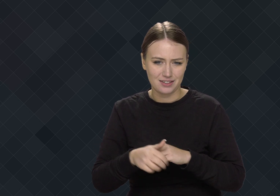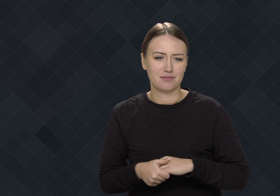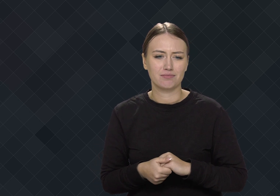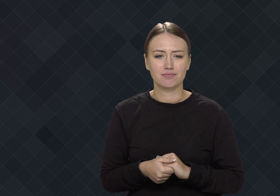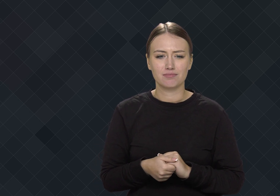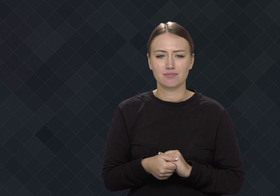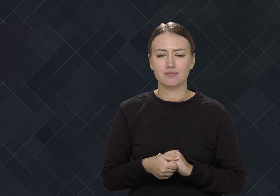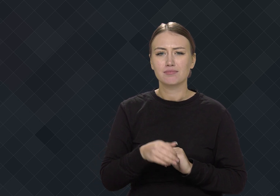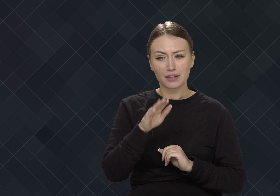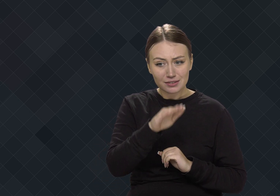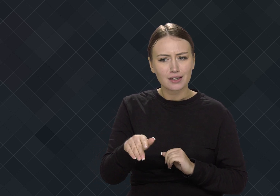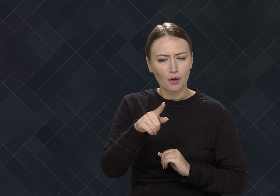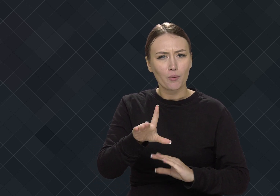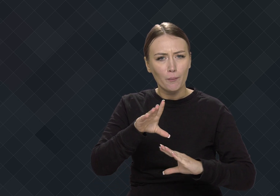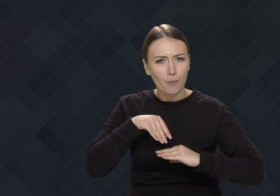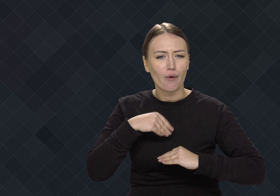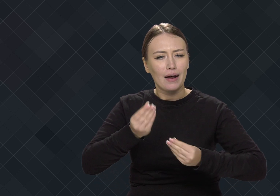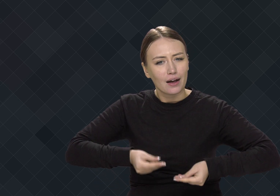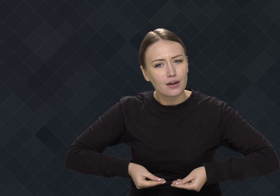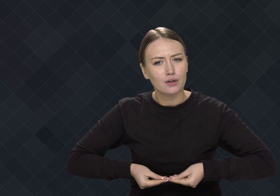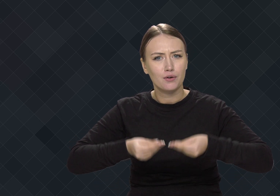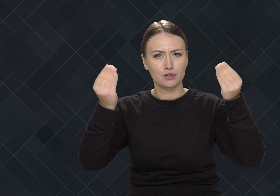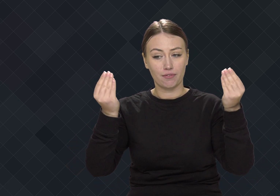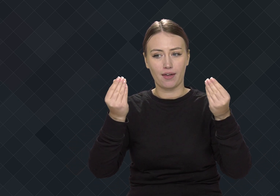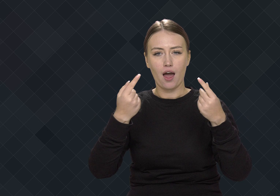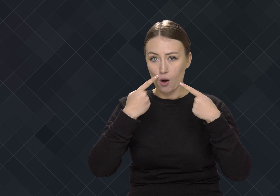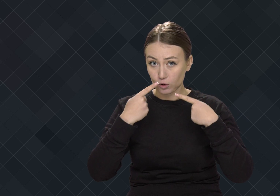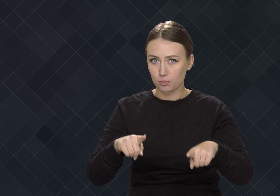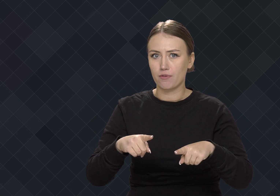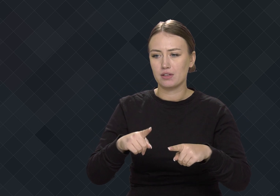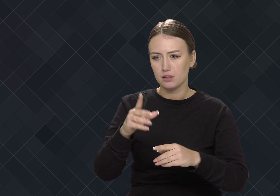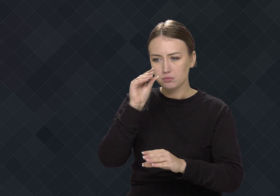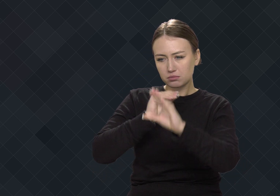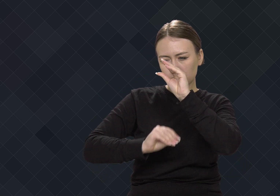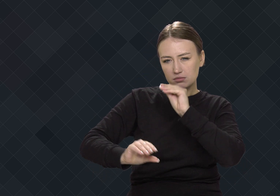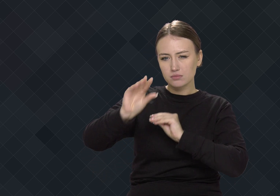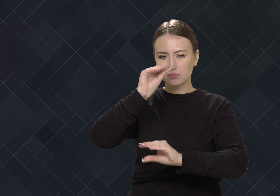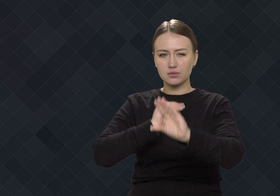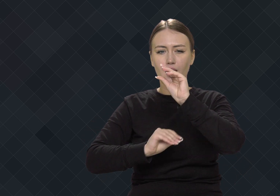It allows such a child to develop, learn responsibility,